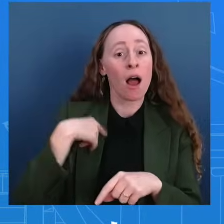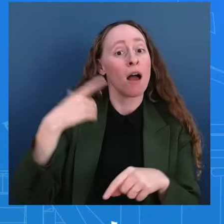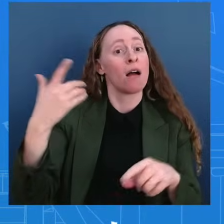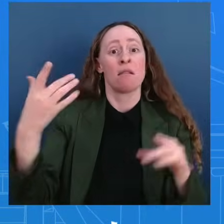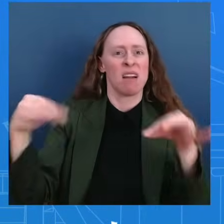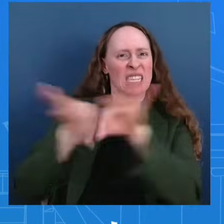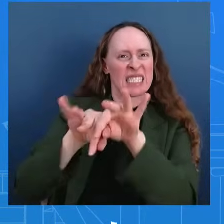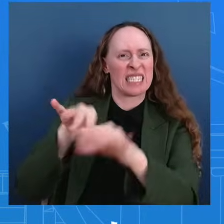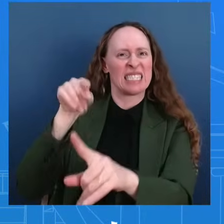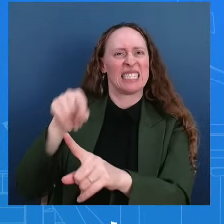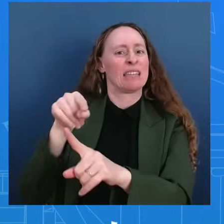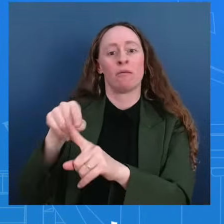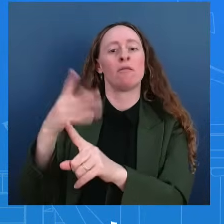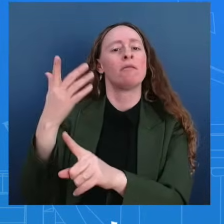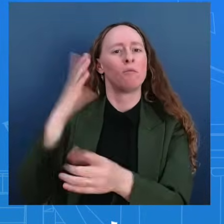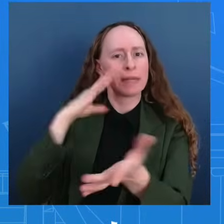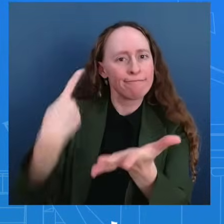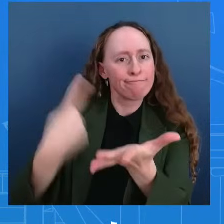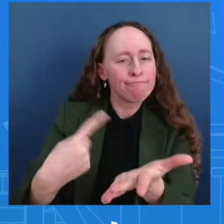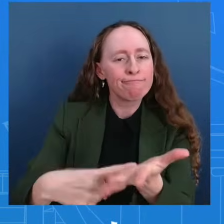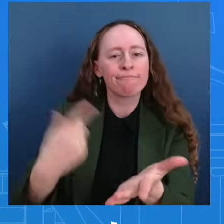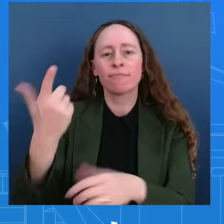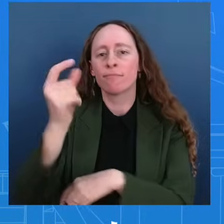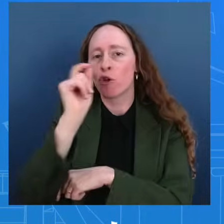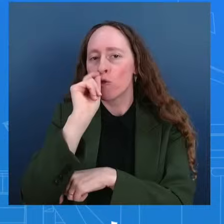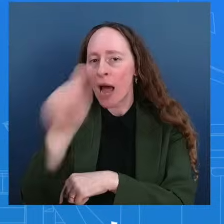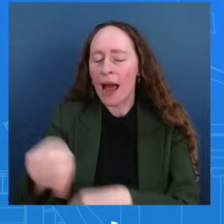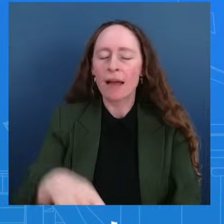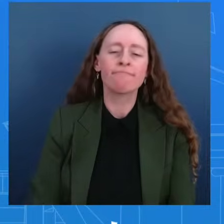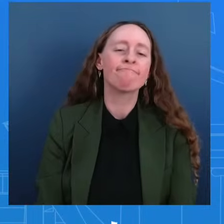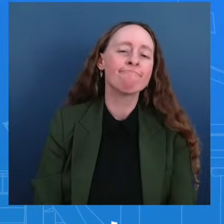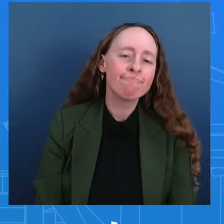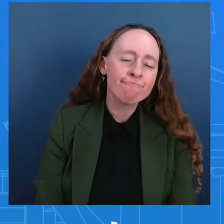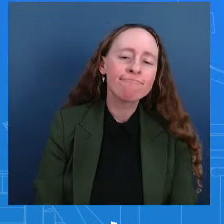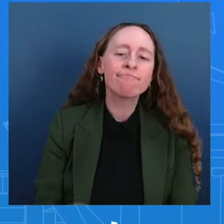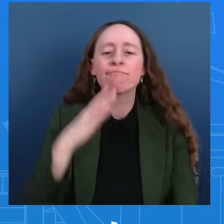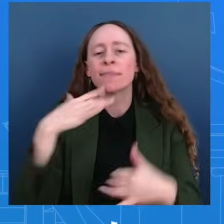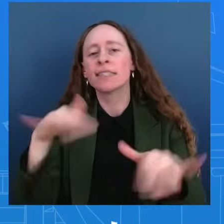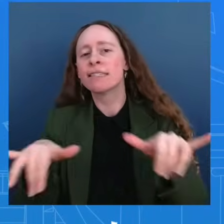the continuing support of Ukraine -- of Ukrainians as they continue